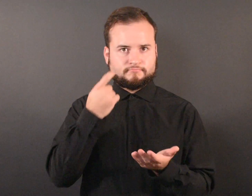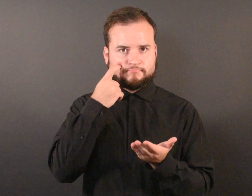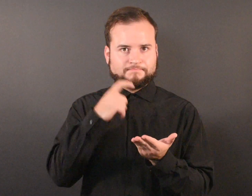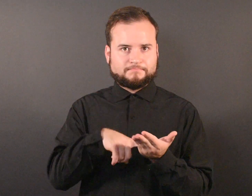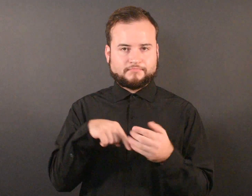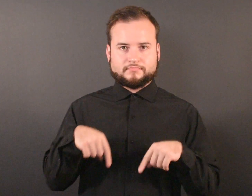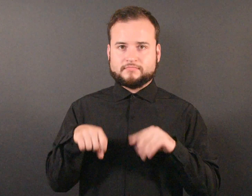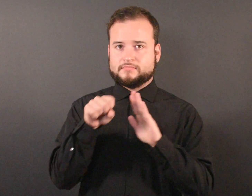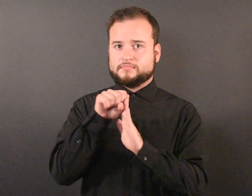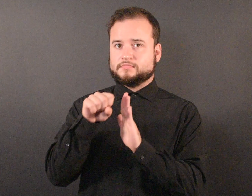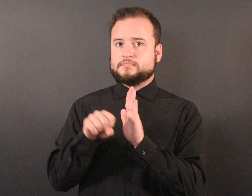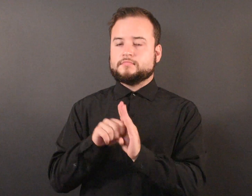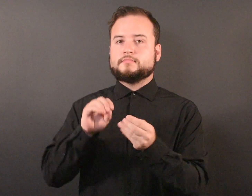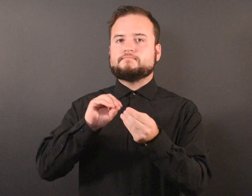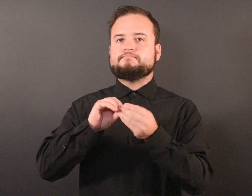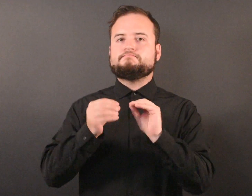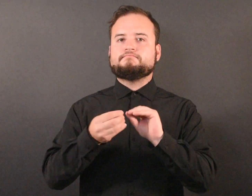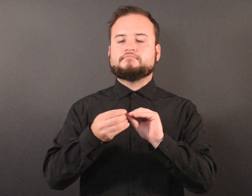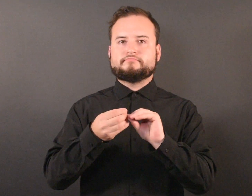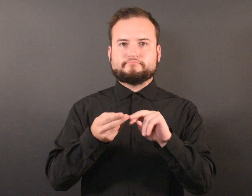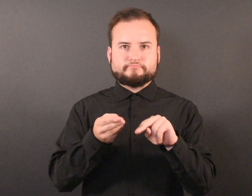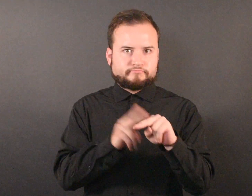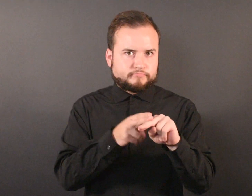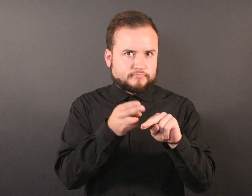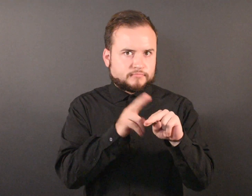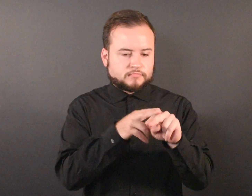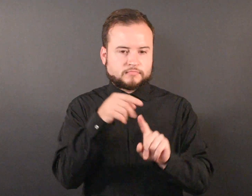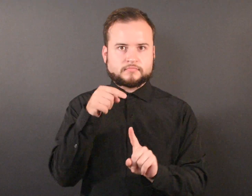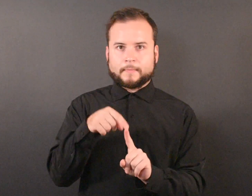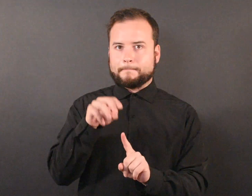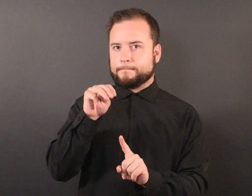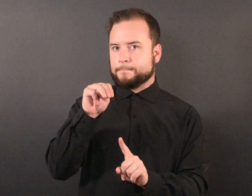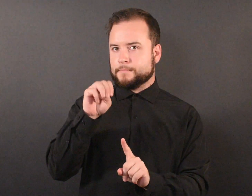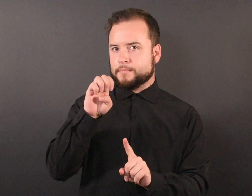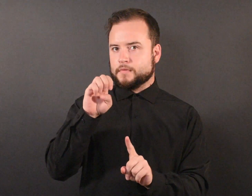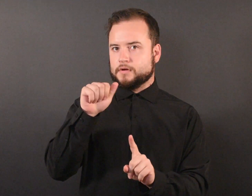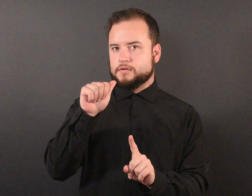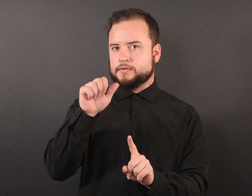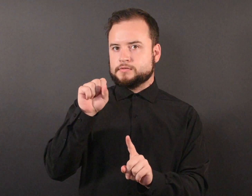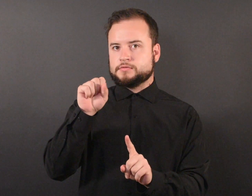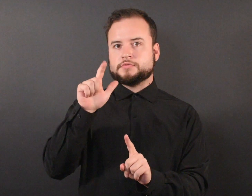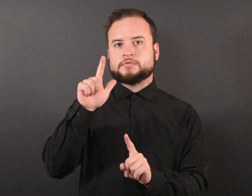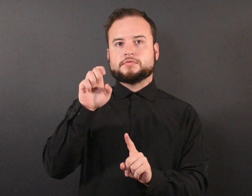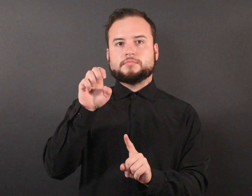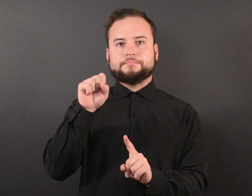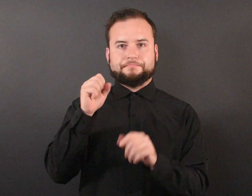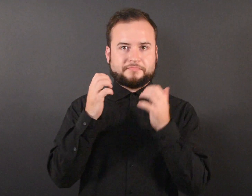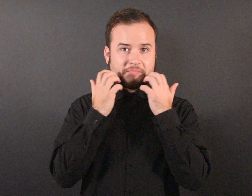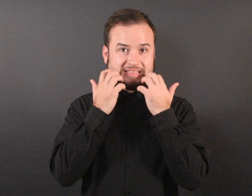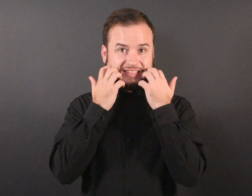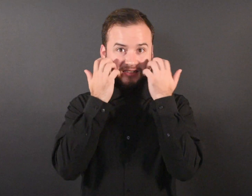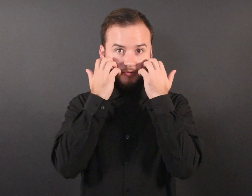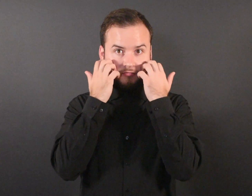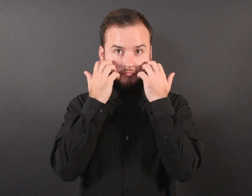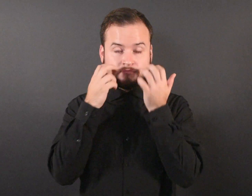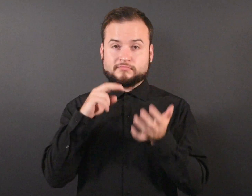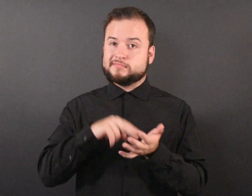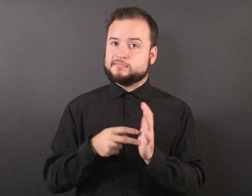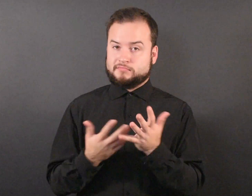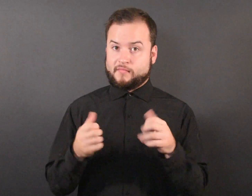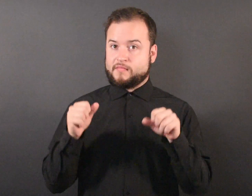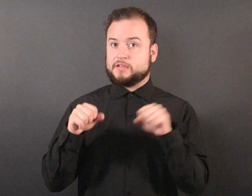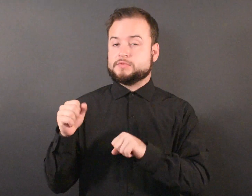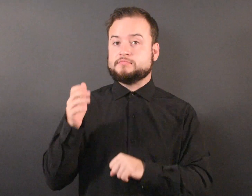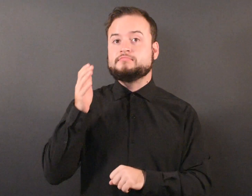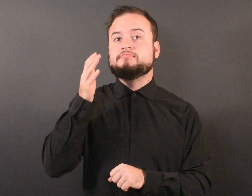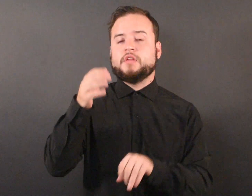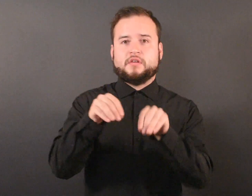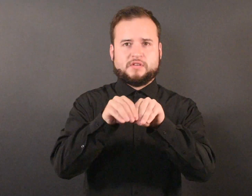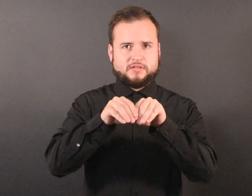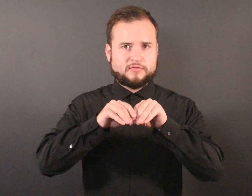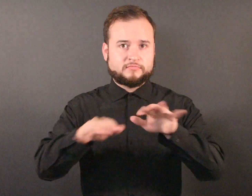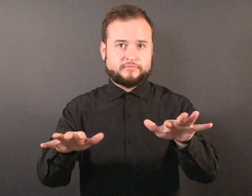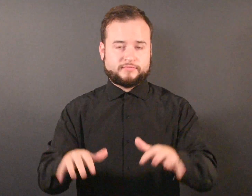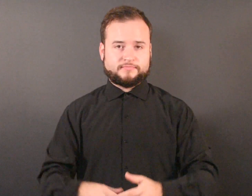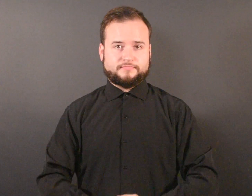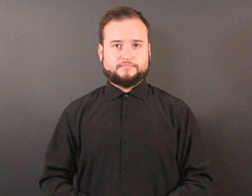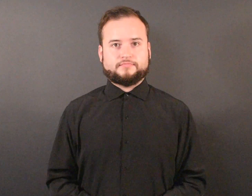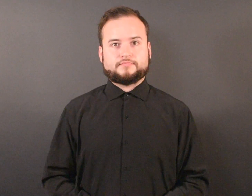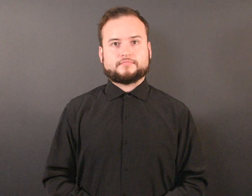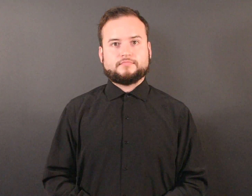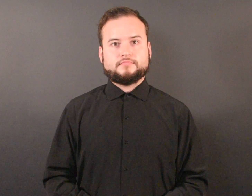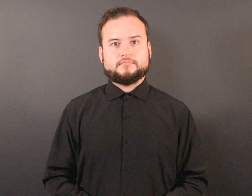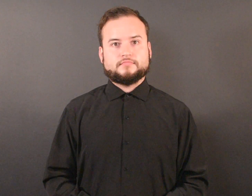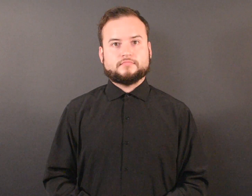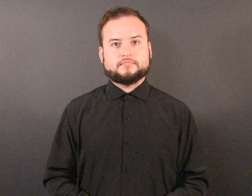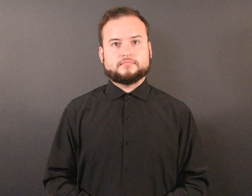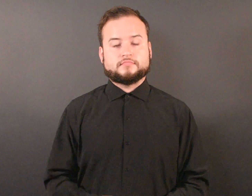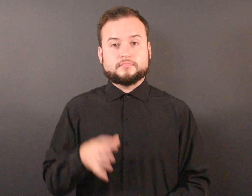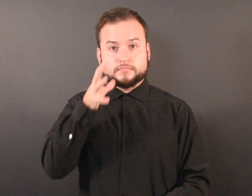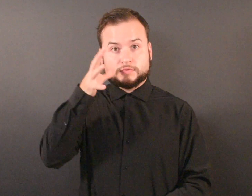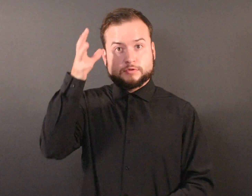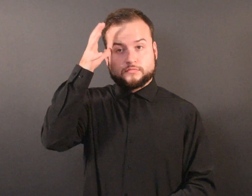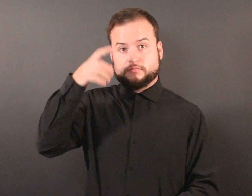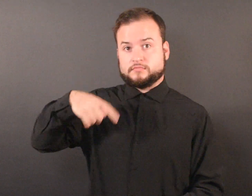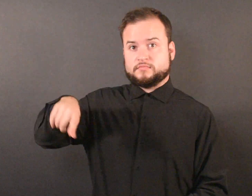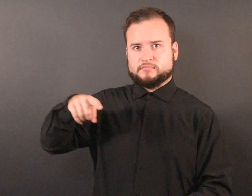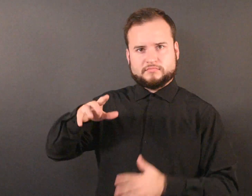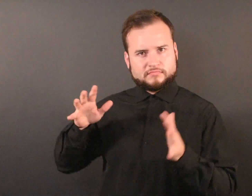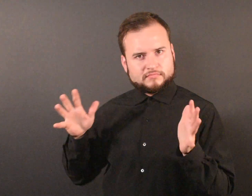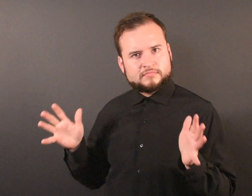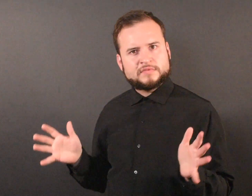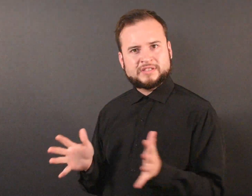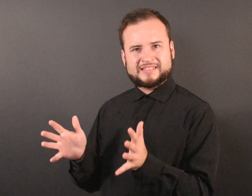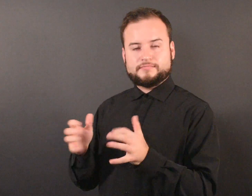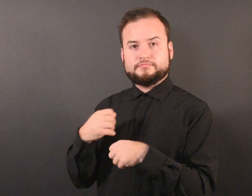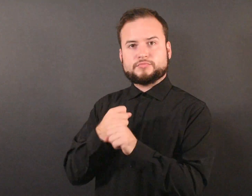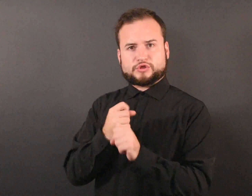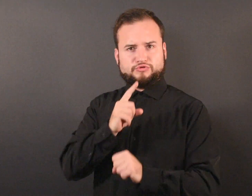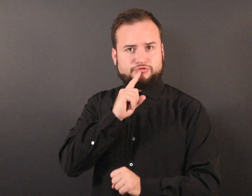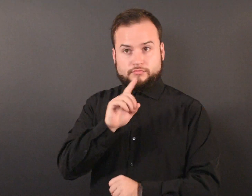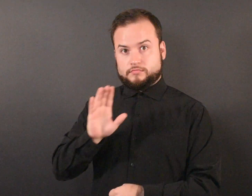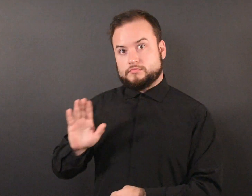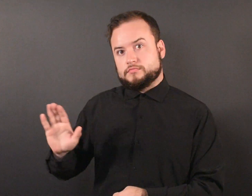Health officials concerned by increase in measles cases in state, potential for outbreak